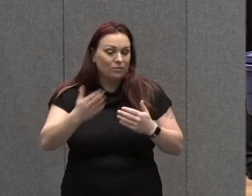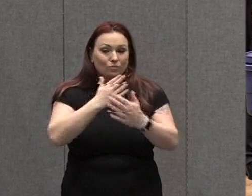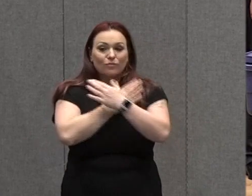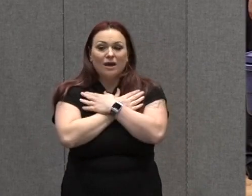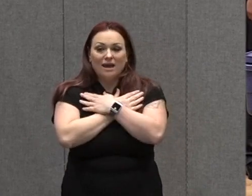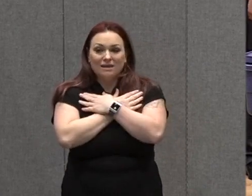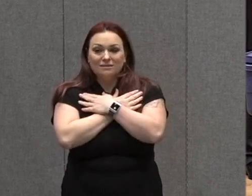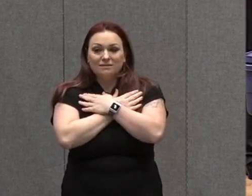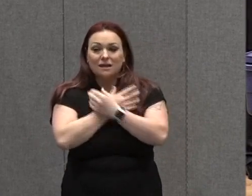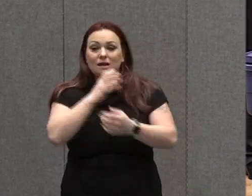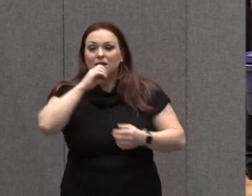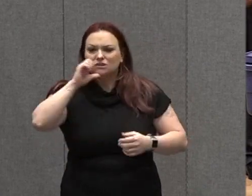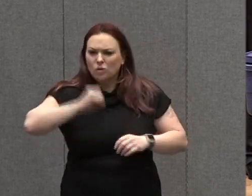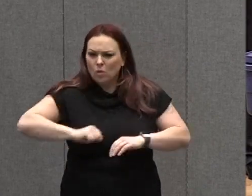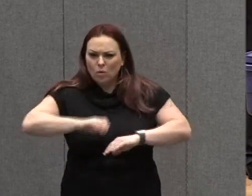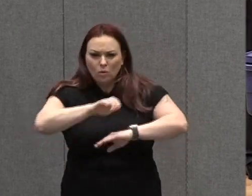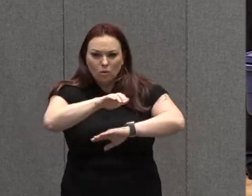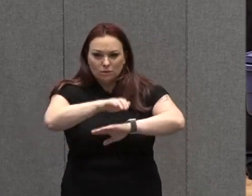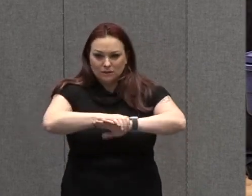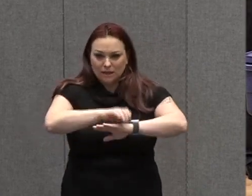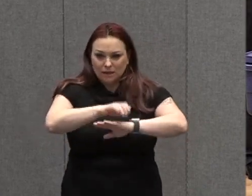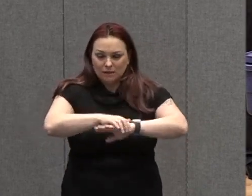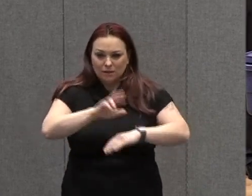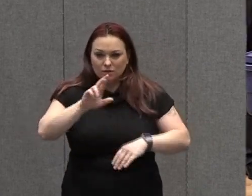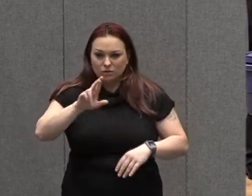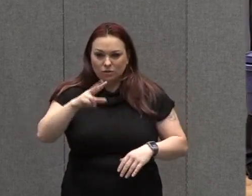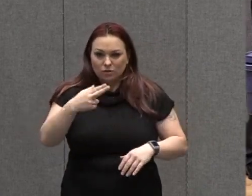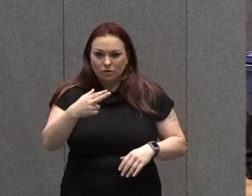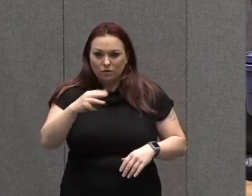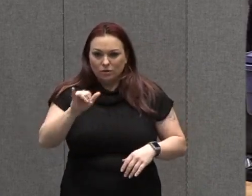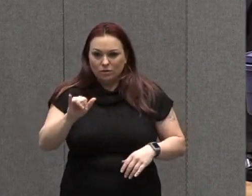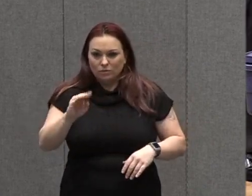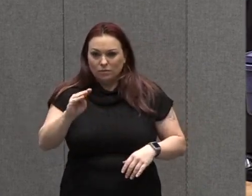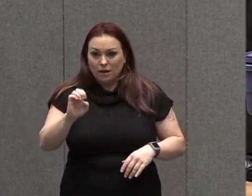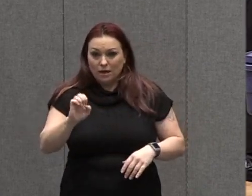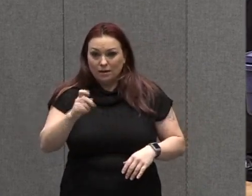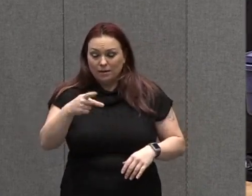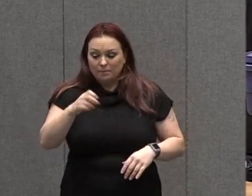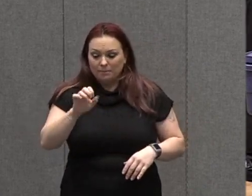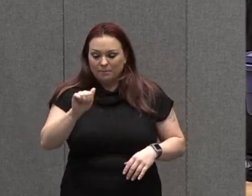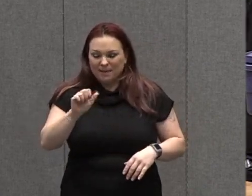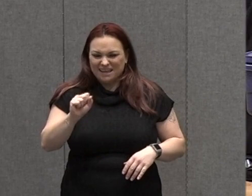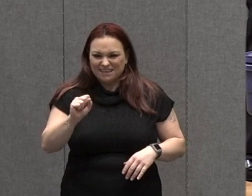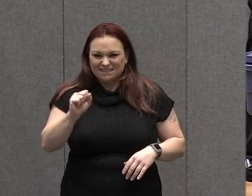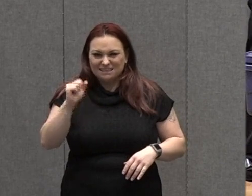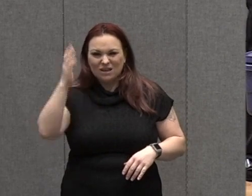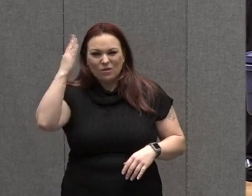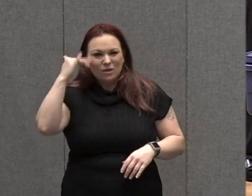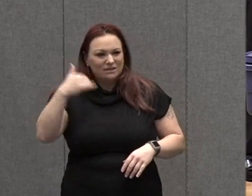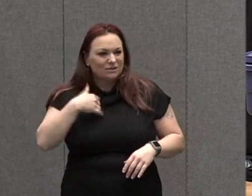It's an old English rhyme, and pease, I was like why does it always have an e at the end?